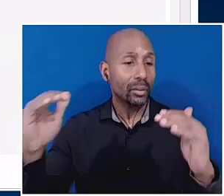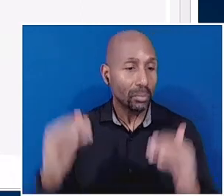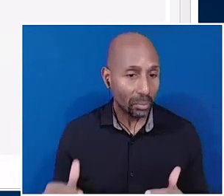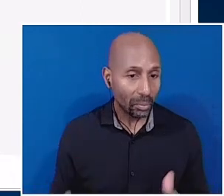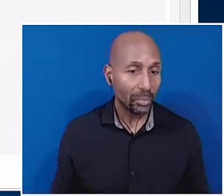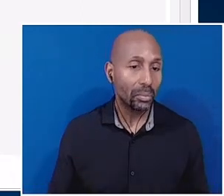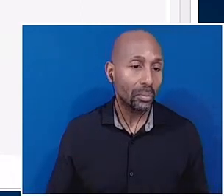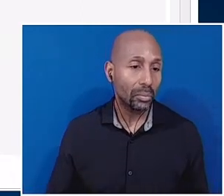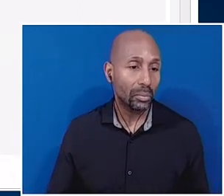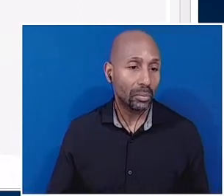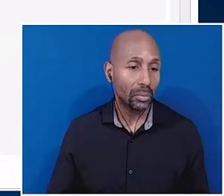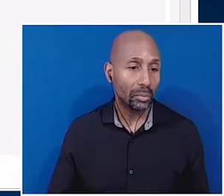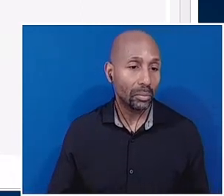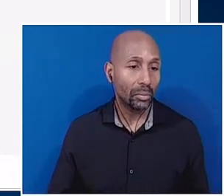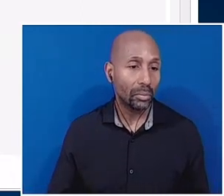substantive change includes at least the